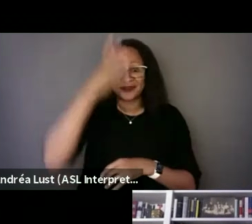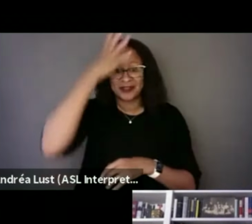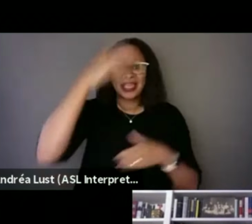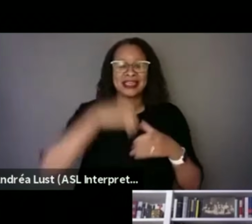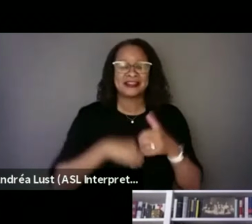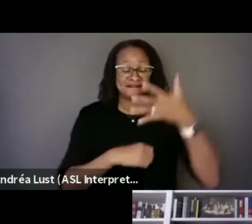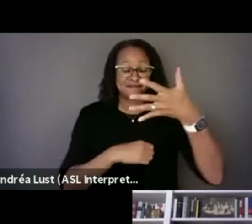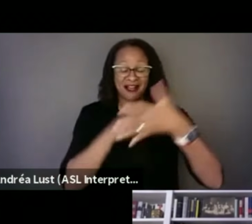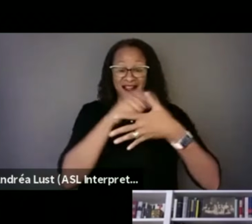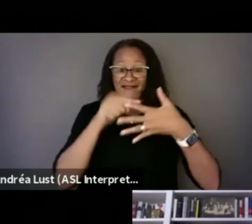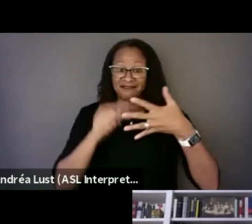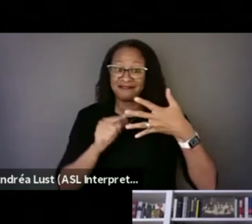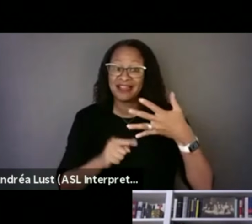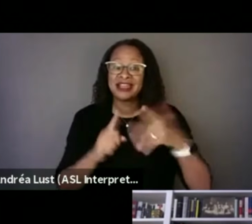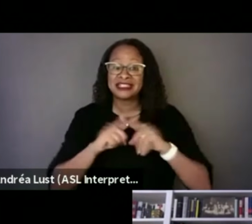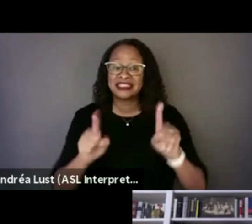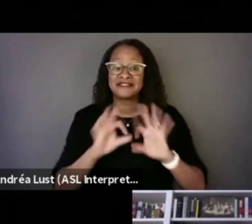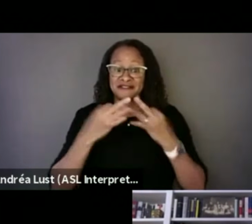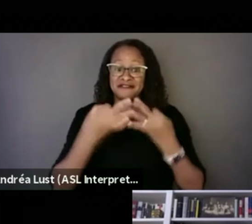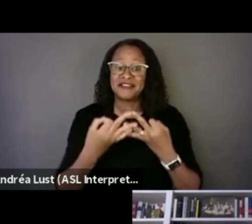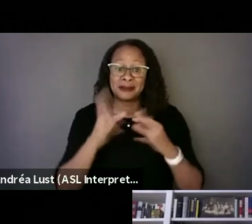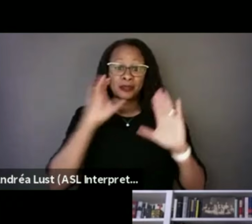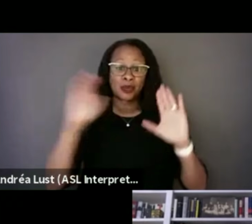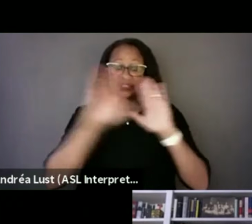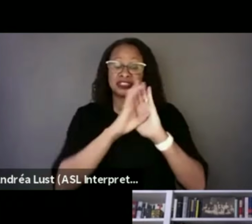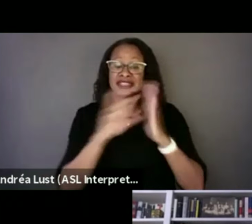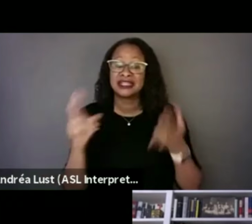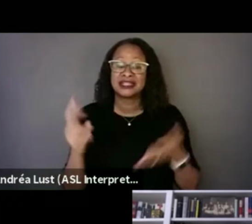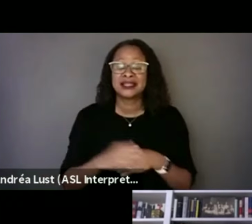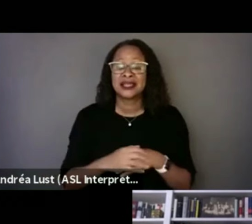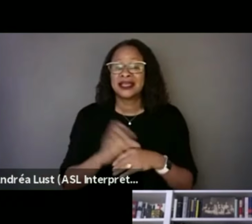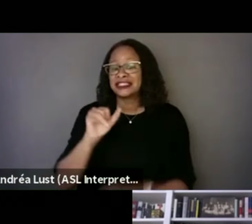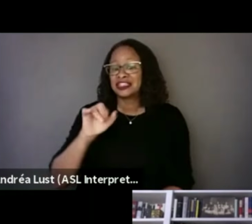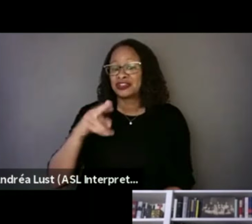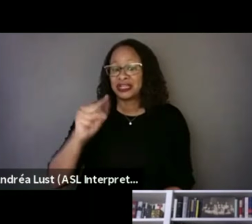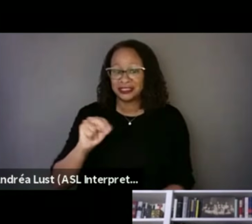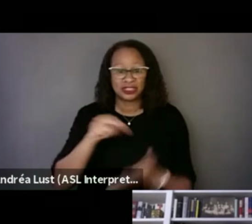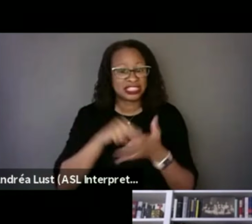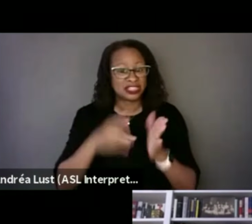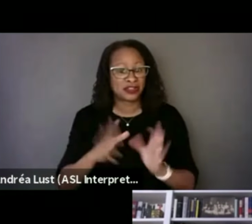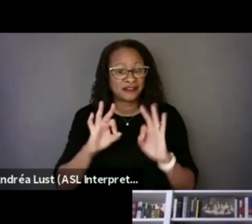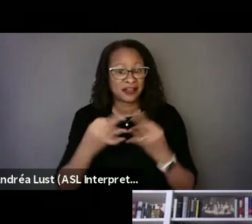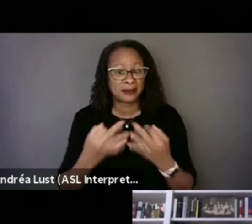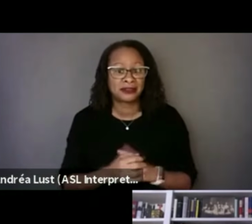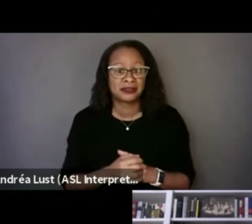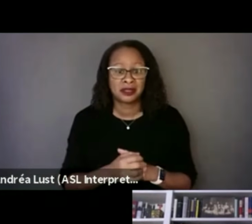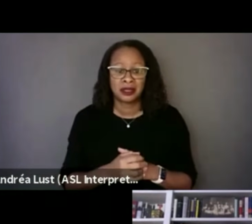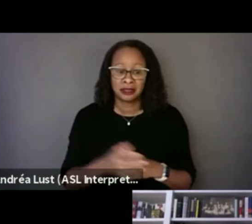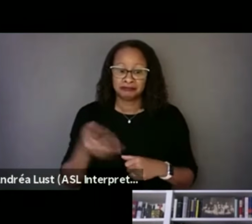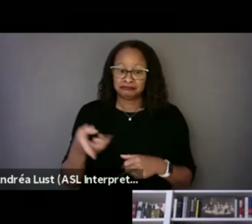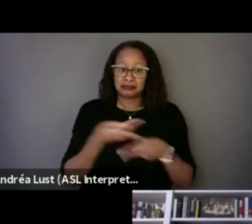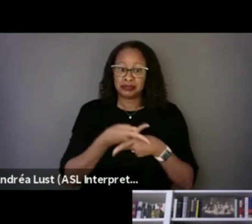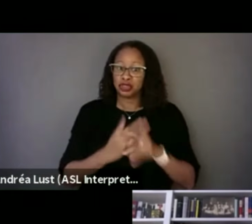family portraits of Syrian families in different places. And for the producers, how did each of you come to be involved with the film?